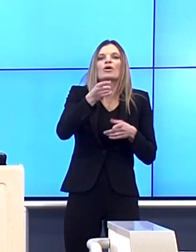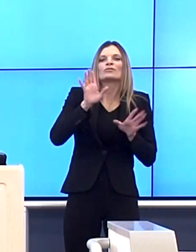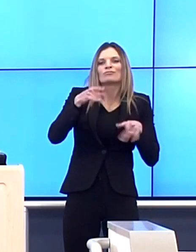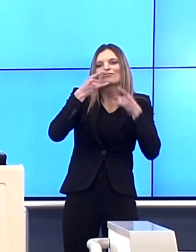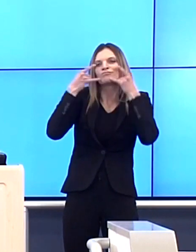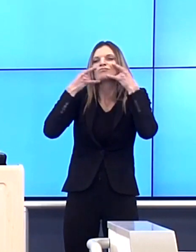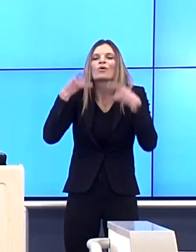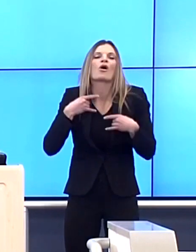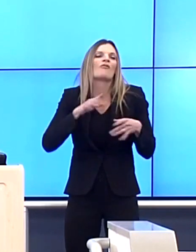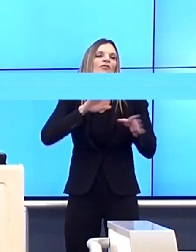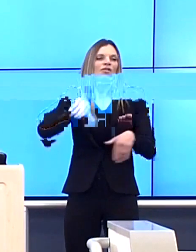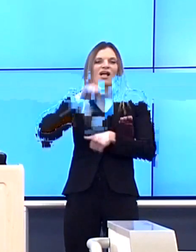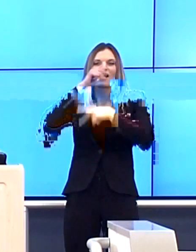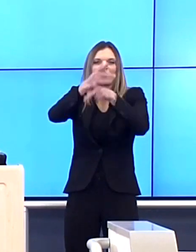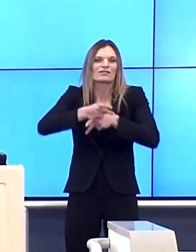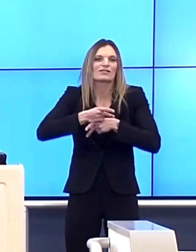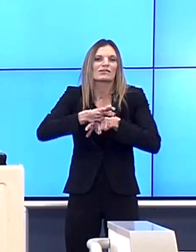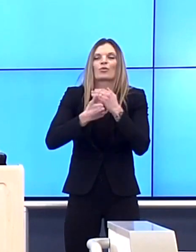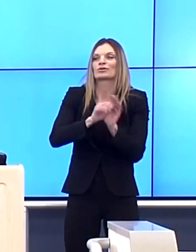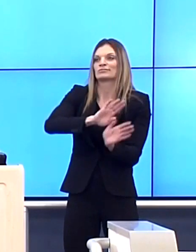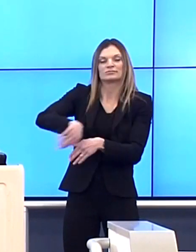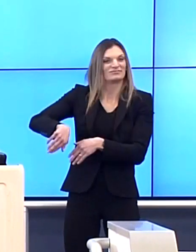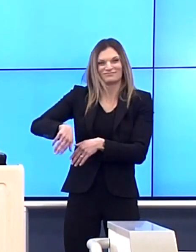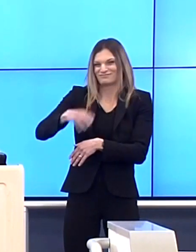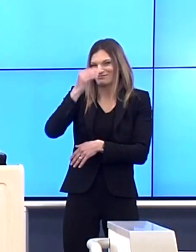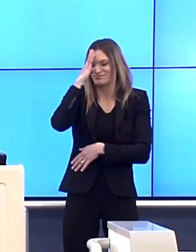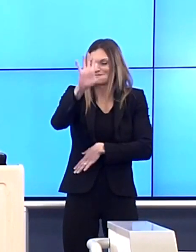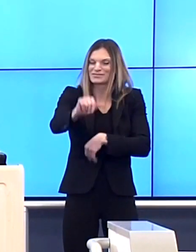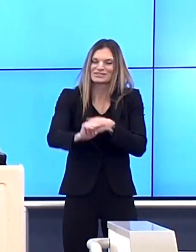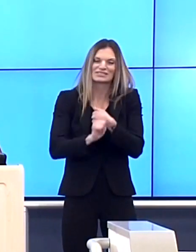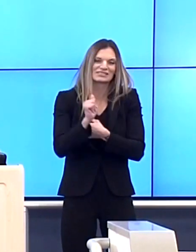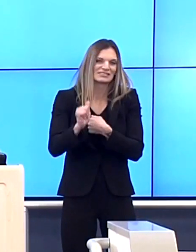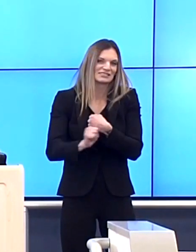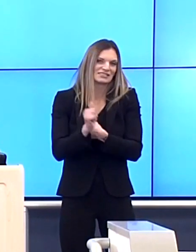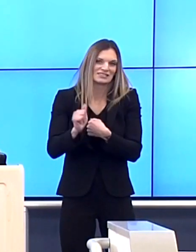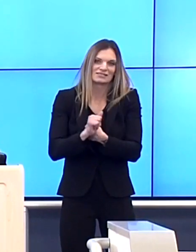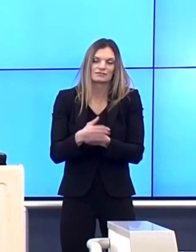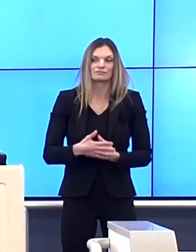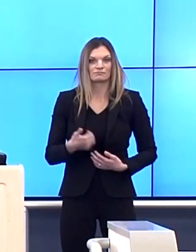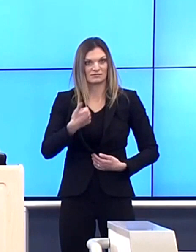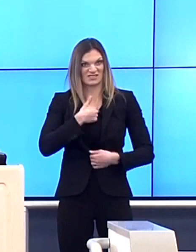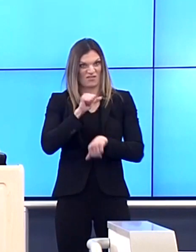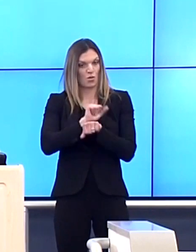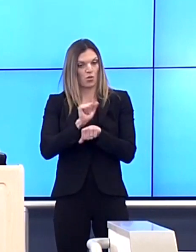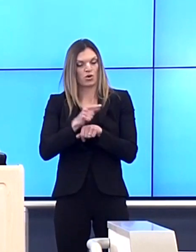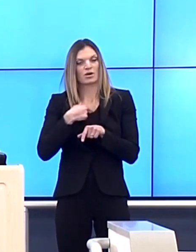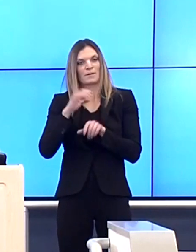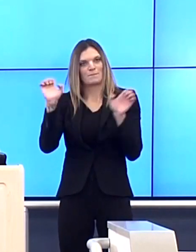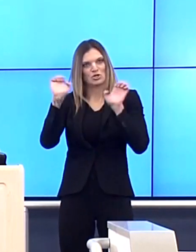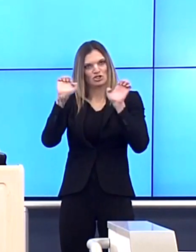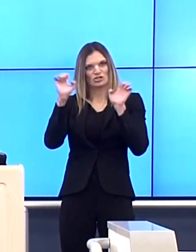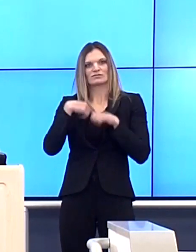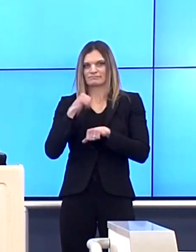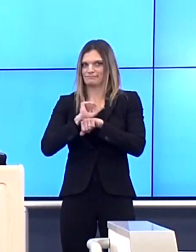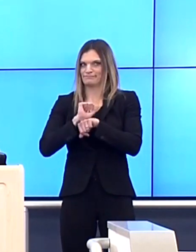AND MAKE SURE NO ONE IN EITHER OF YOUR HOUSEHOLDS ARE EING OF YOUR HOUSEHOLDS ARE EING IN ANY RISKY BEHAVIORS. IN ANY RISKY BEHAVIORS. OTHERWISE YOU’RE AT ALL RISK.